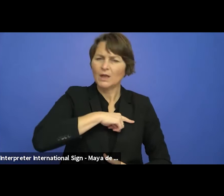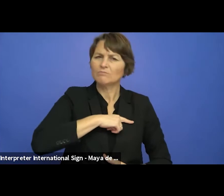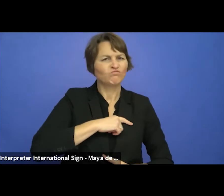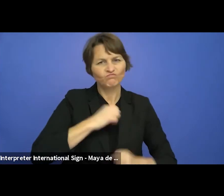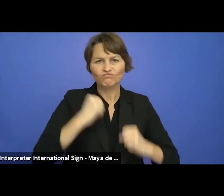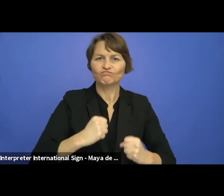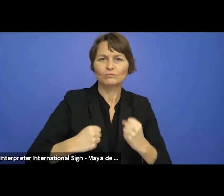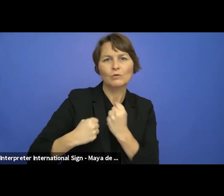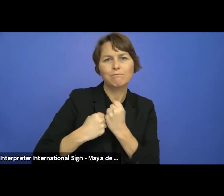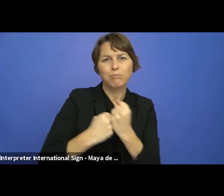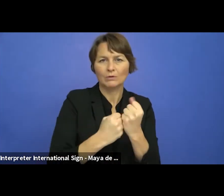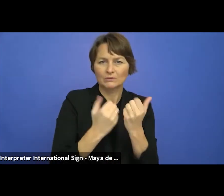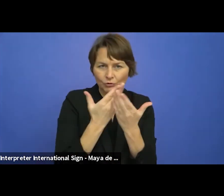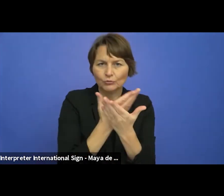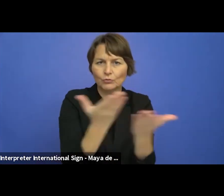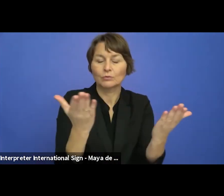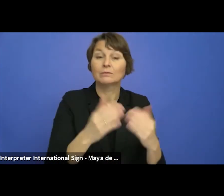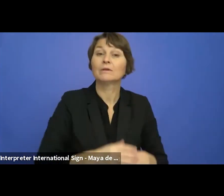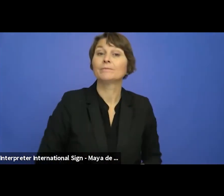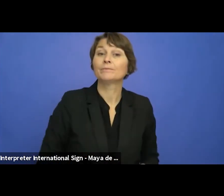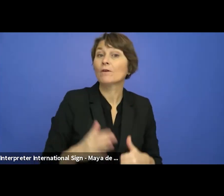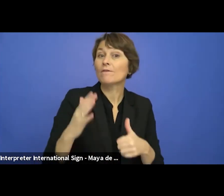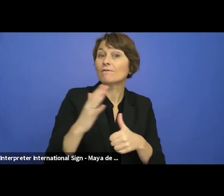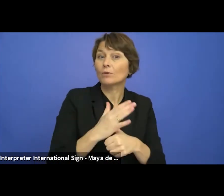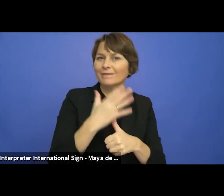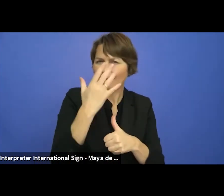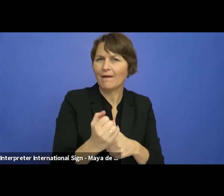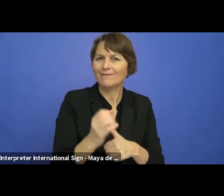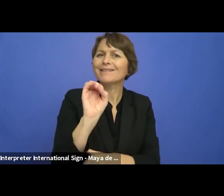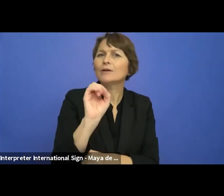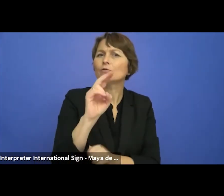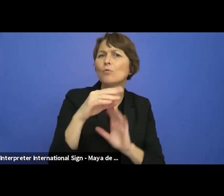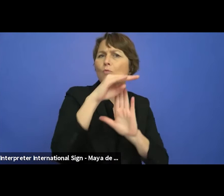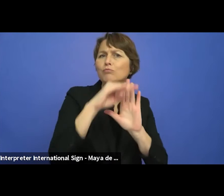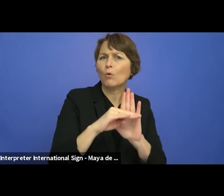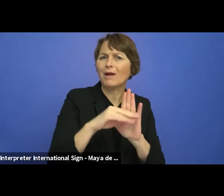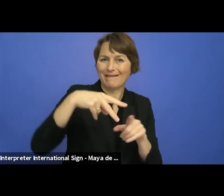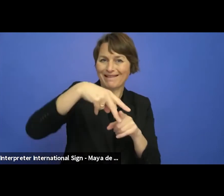first of course we have Creative Europe programme: The only instrument at European level entirely